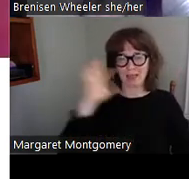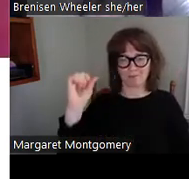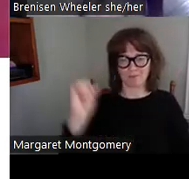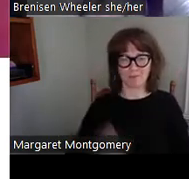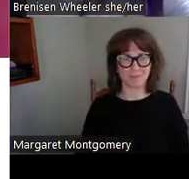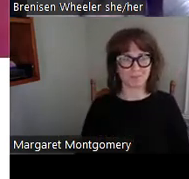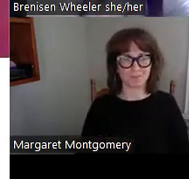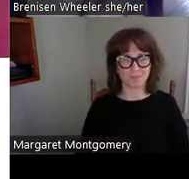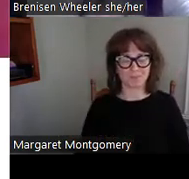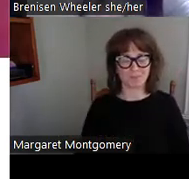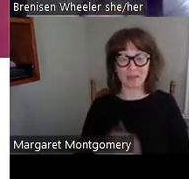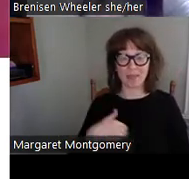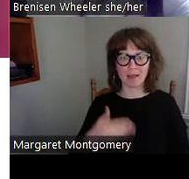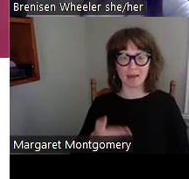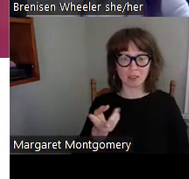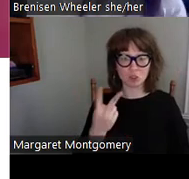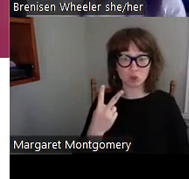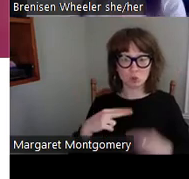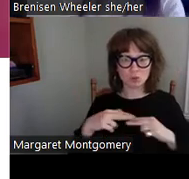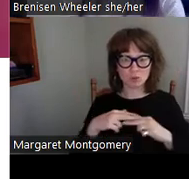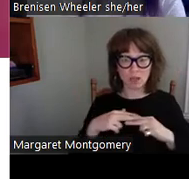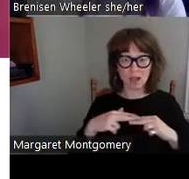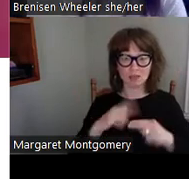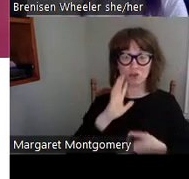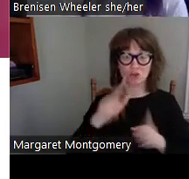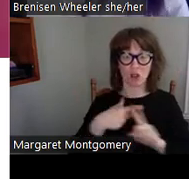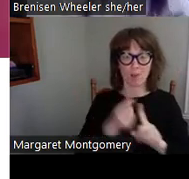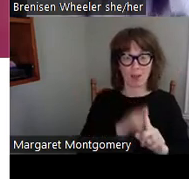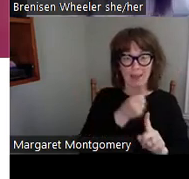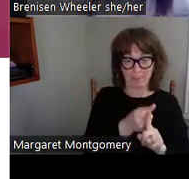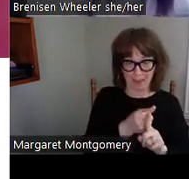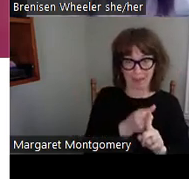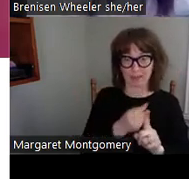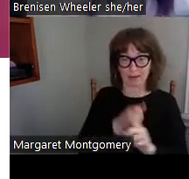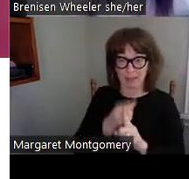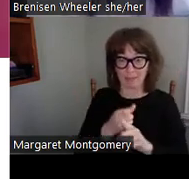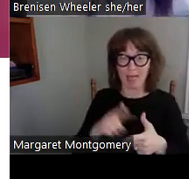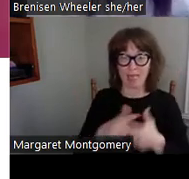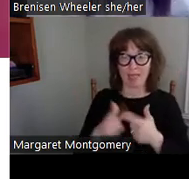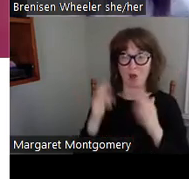impact and then hopefully We'll have some time to talk about every ways of supporting